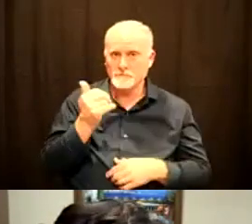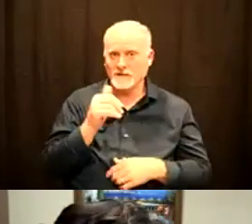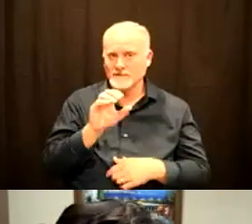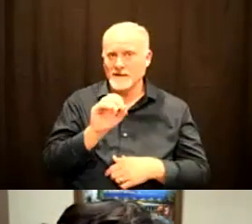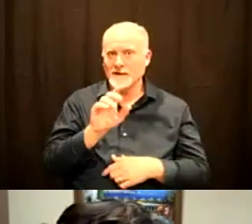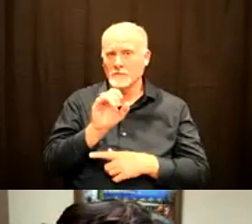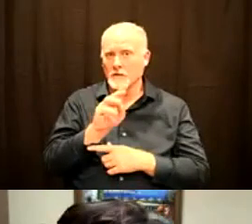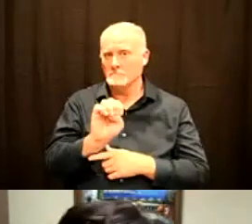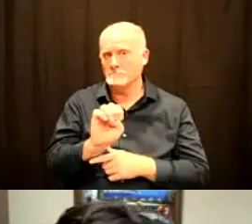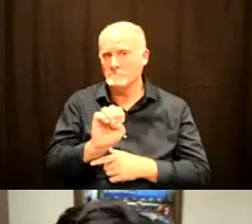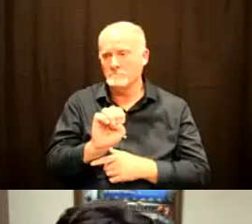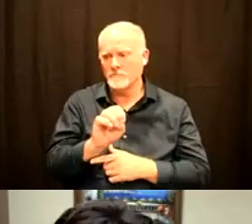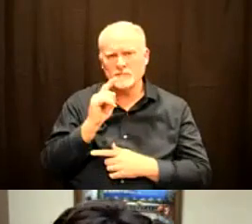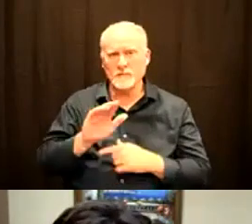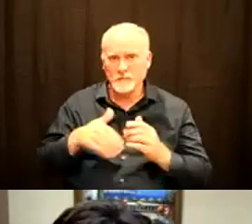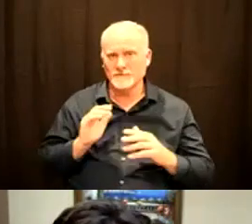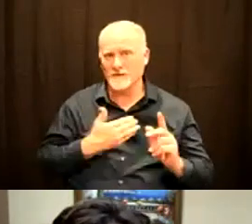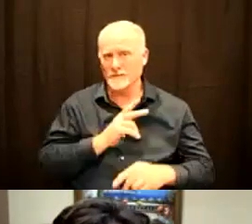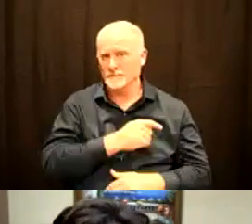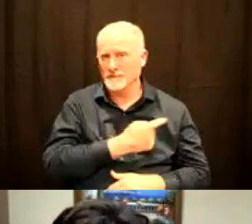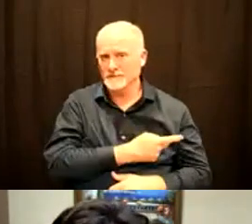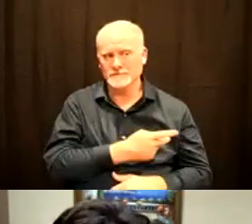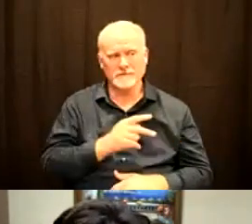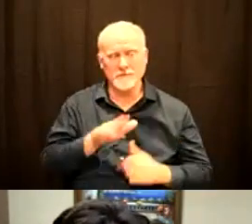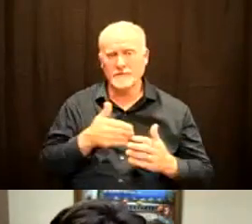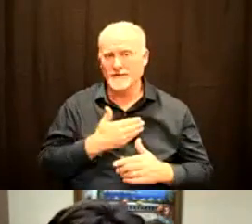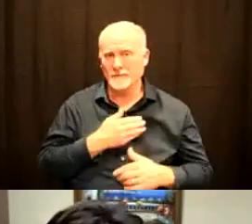our citizens and our patients by our physicians and our staff and our leadership